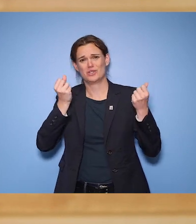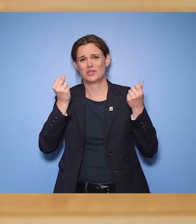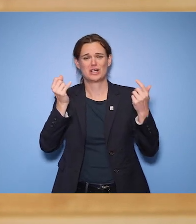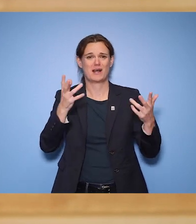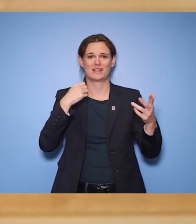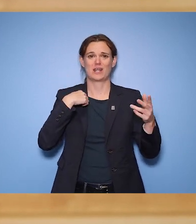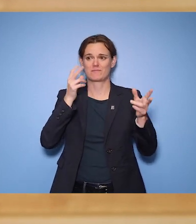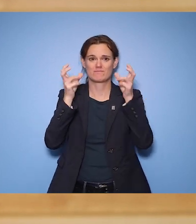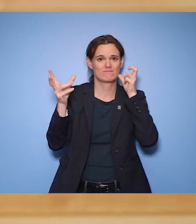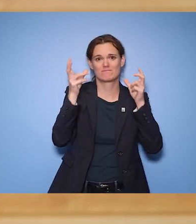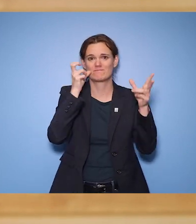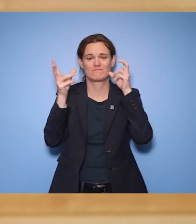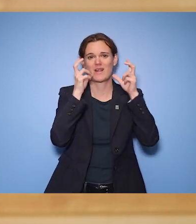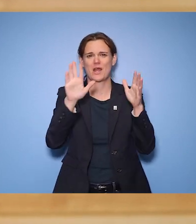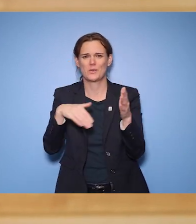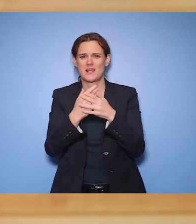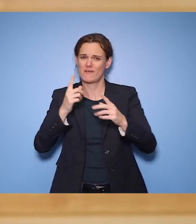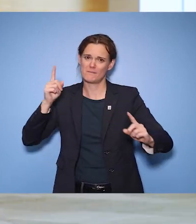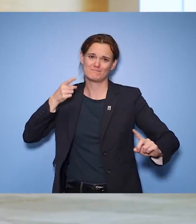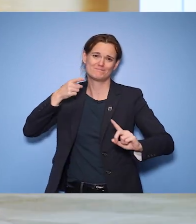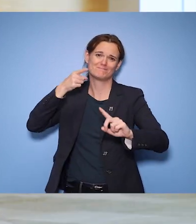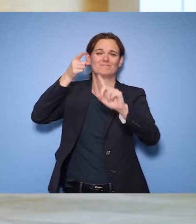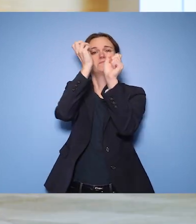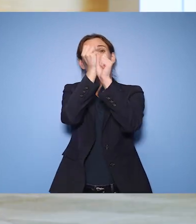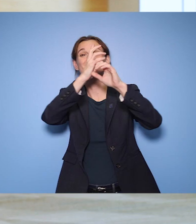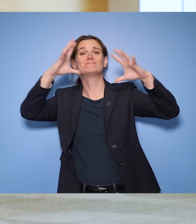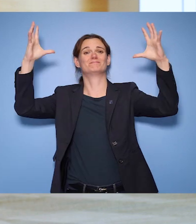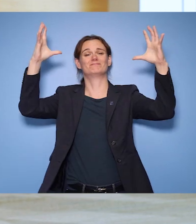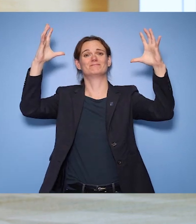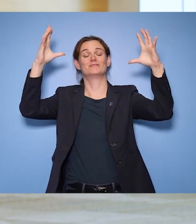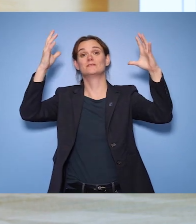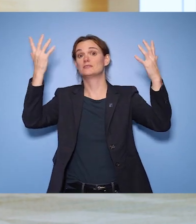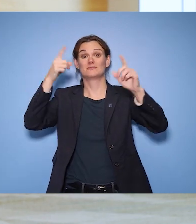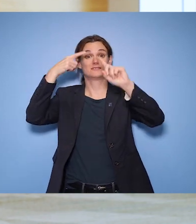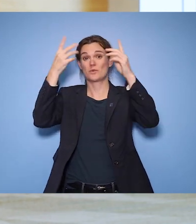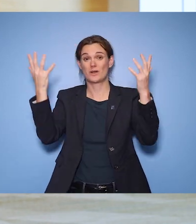as we each contributed to our mission and to our vision in our work to support the success